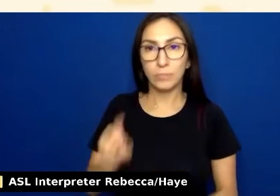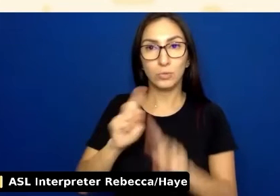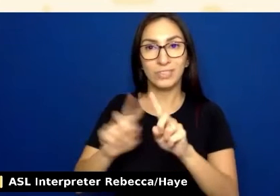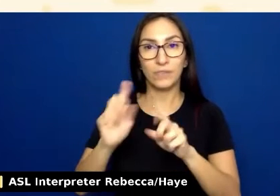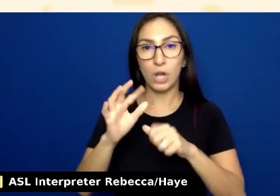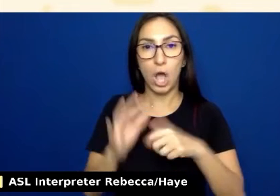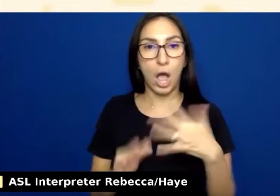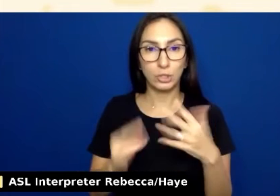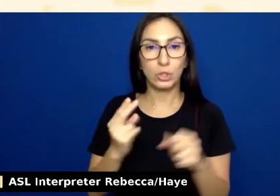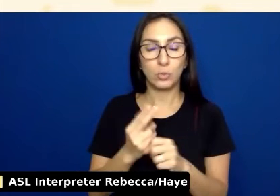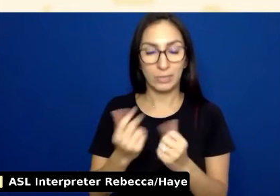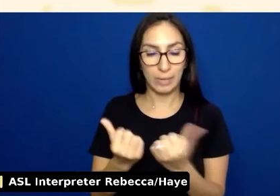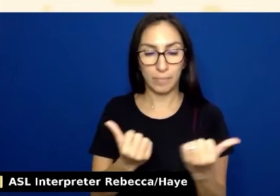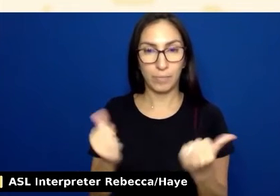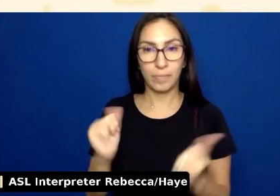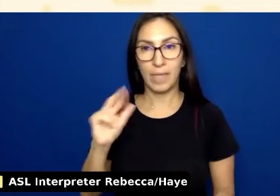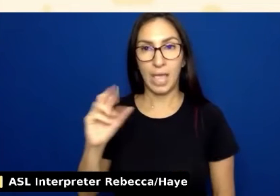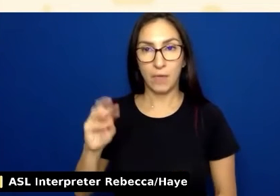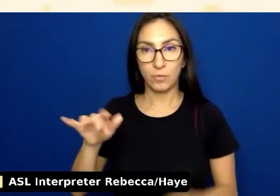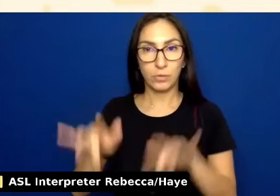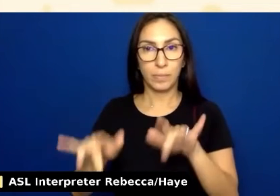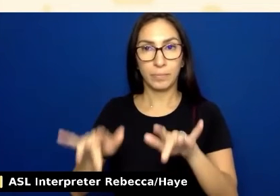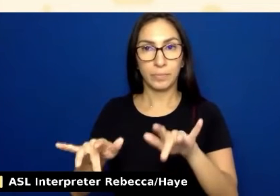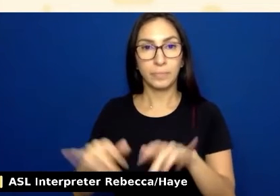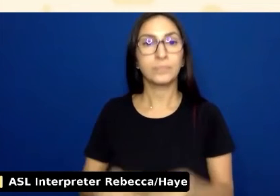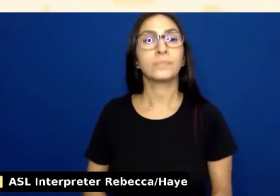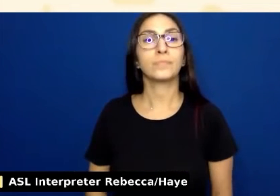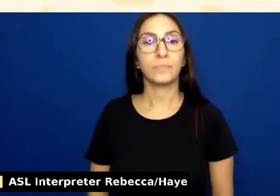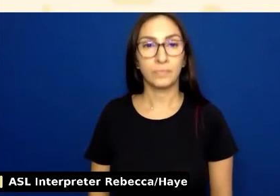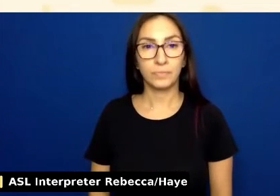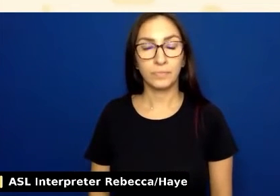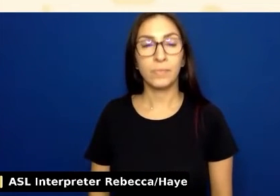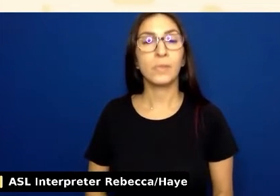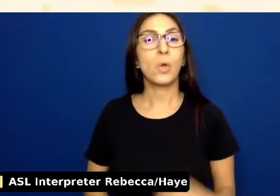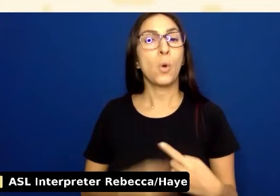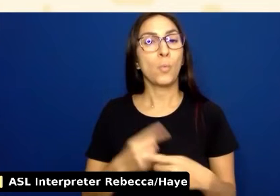When we are interacting with tab interfaces, the focus will go